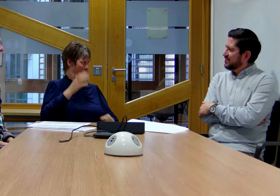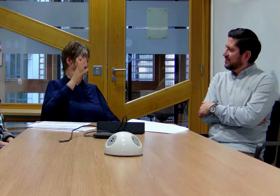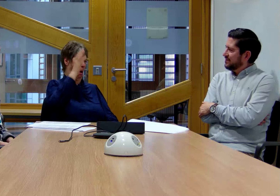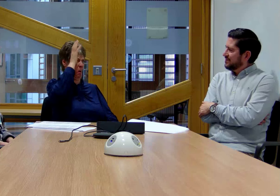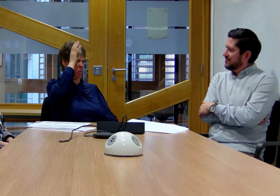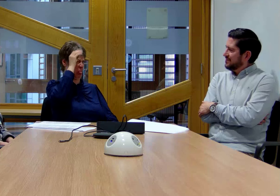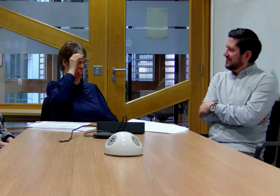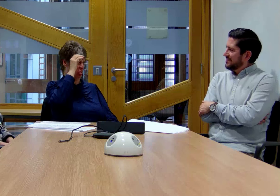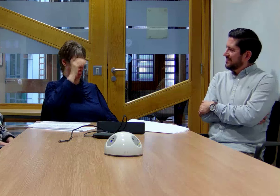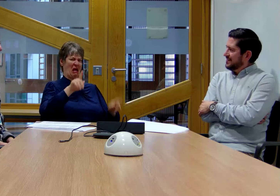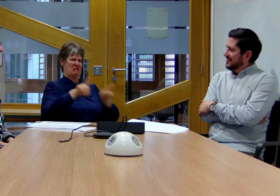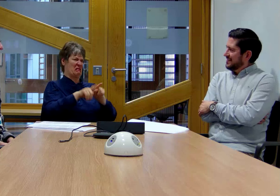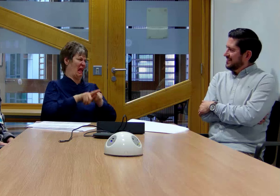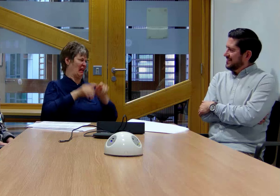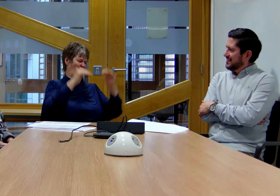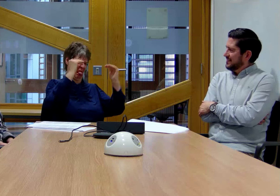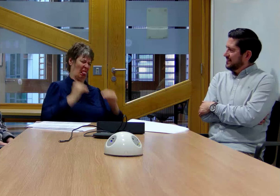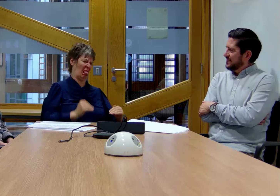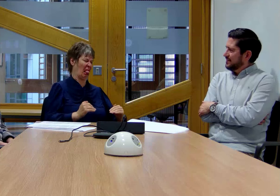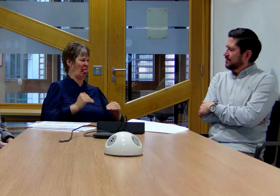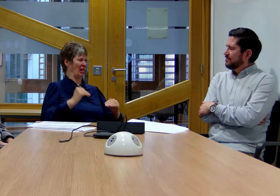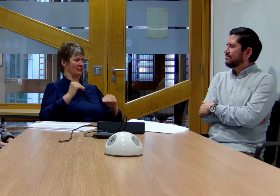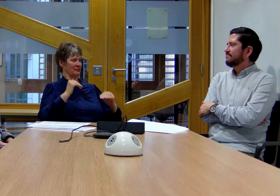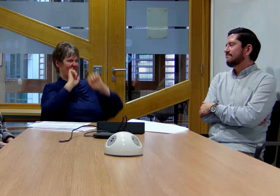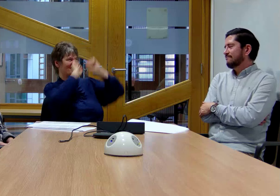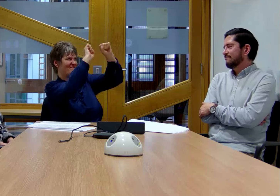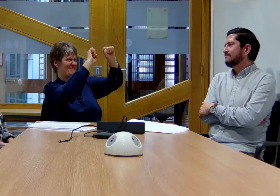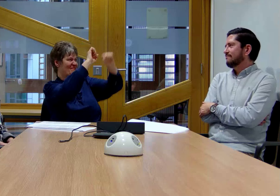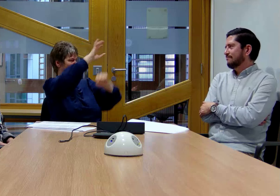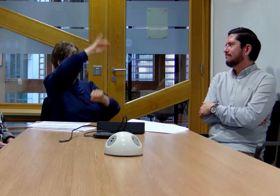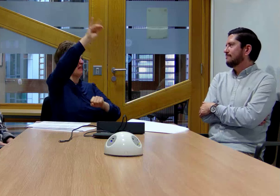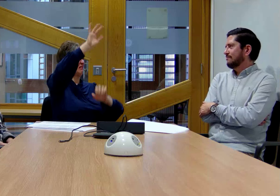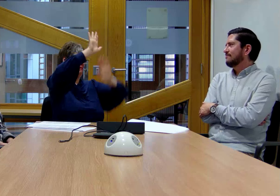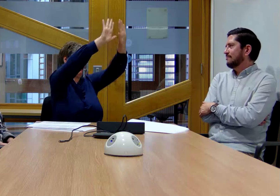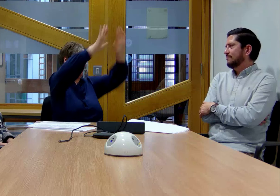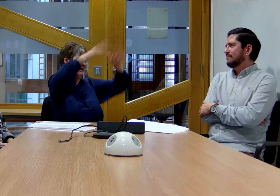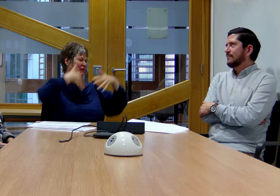It's only spoken by backward country people in the Highlands. It's holding them back.